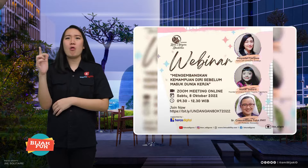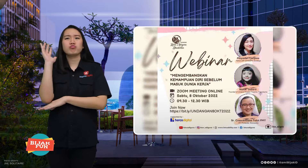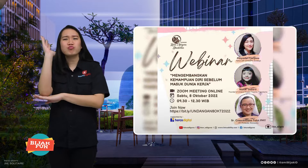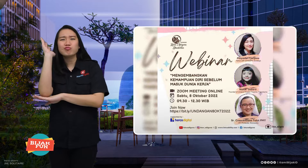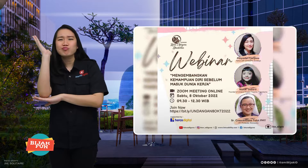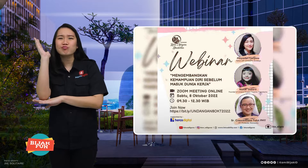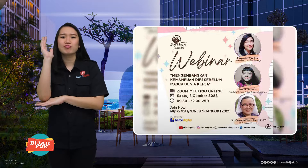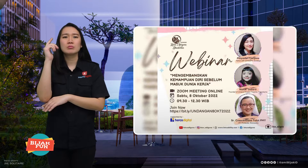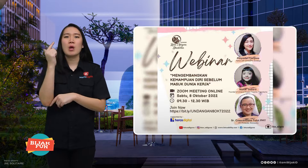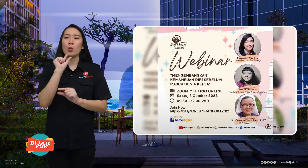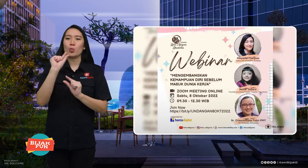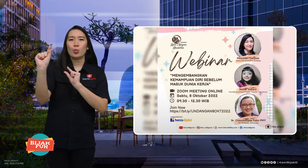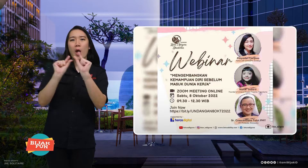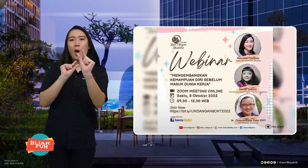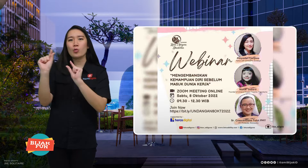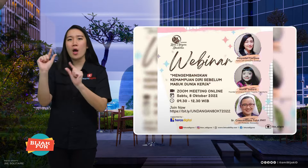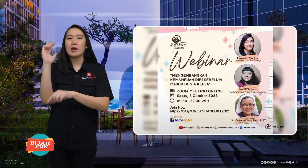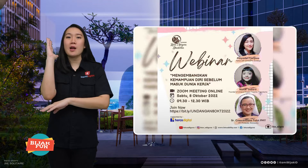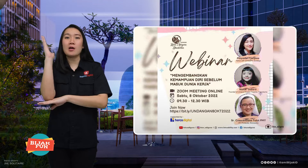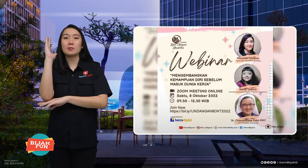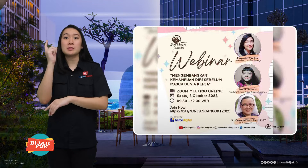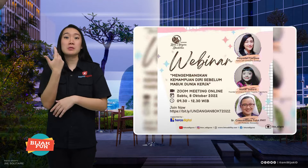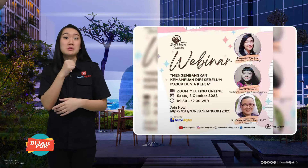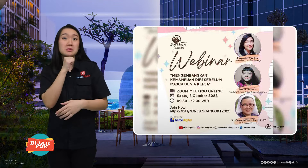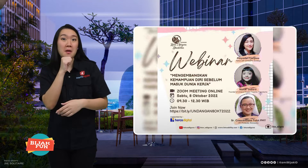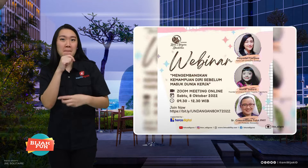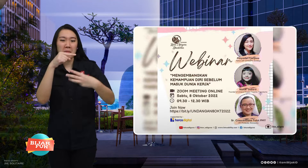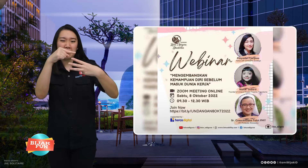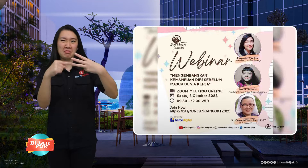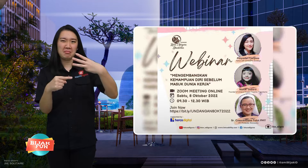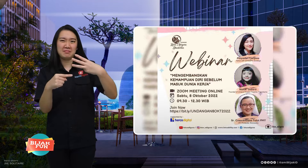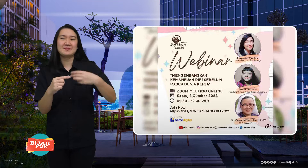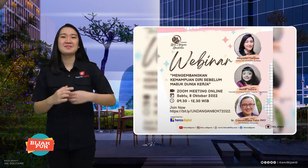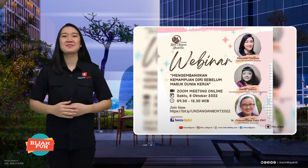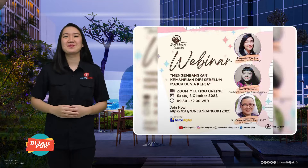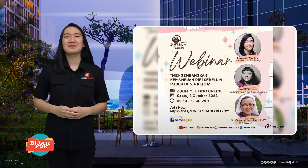In the webinar, there are 3 invited speakers.